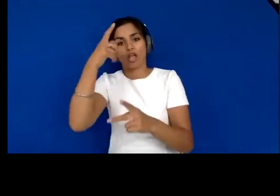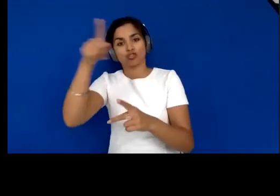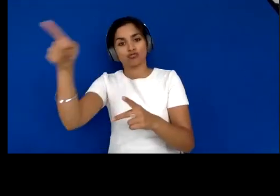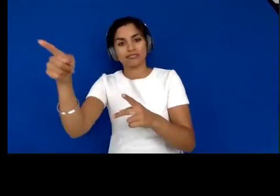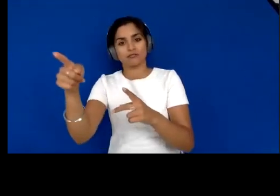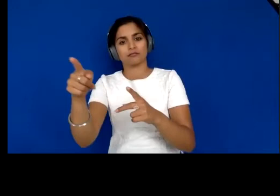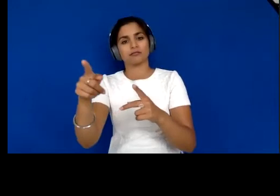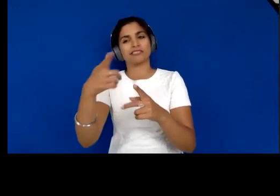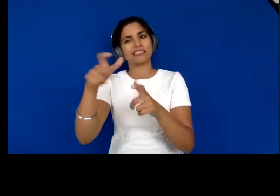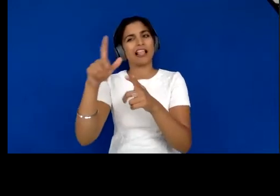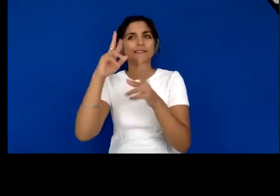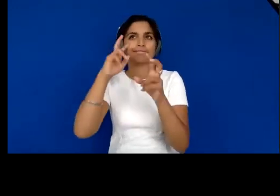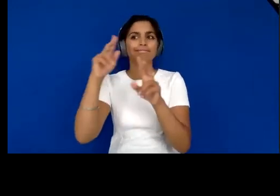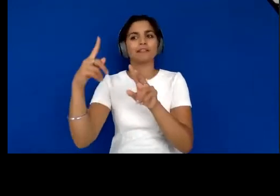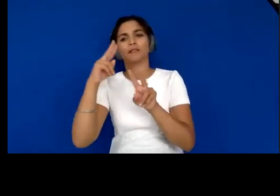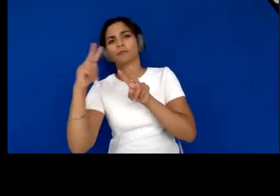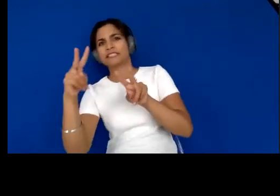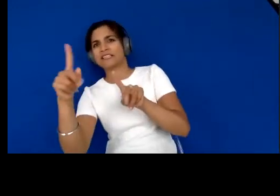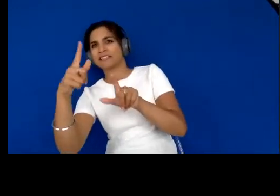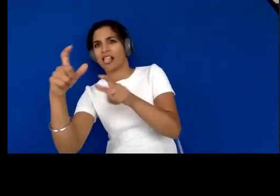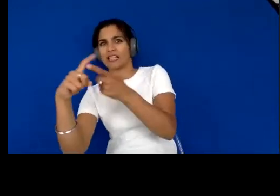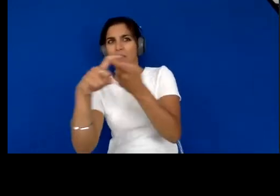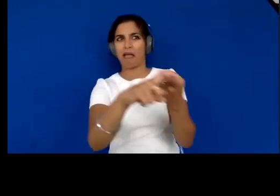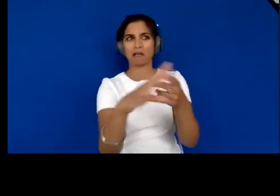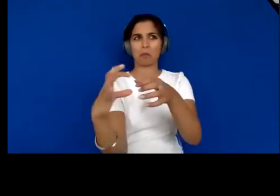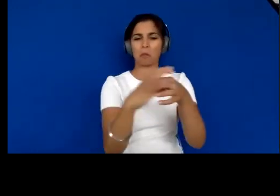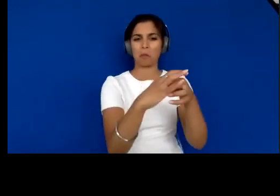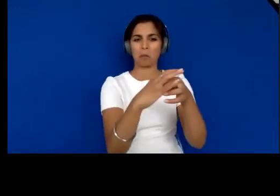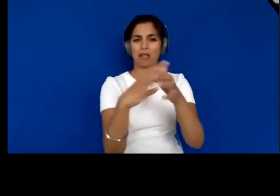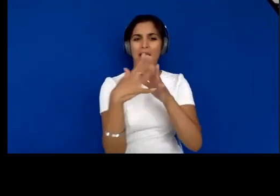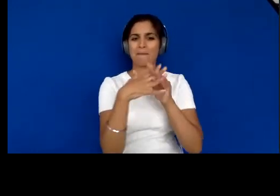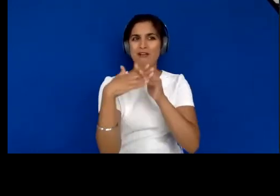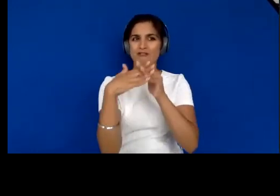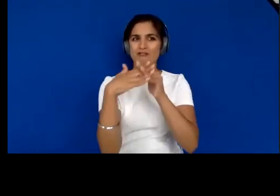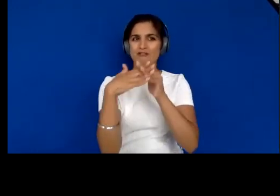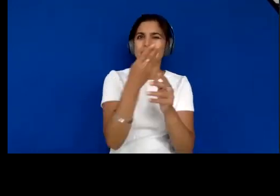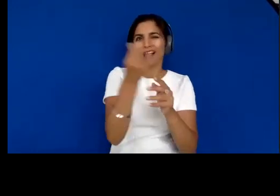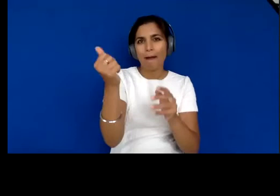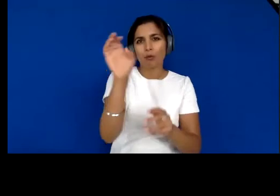and sections of European academia print theory and identity is in danger of